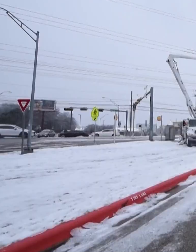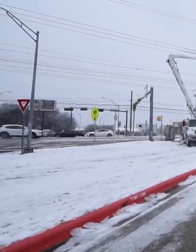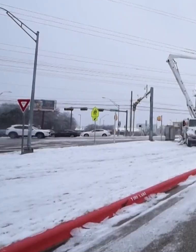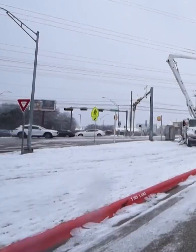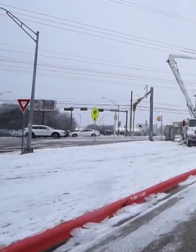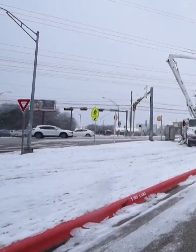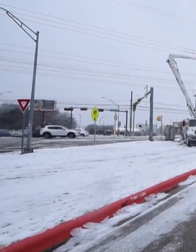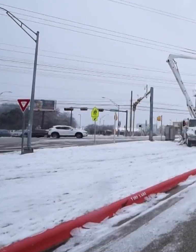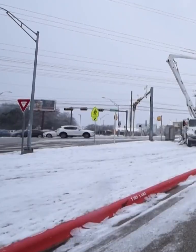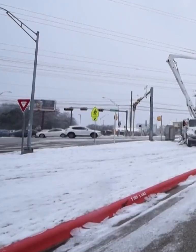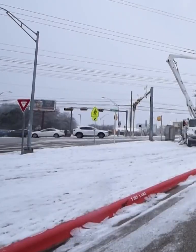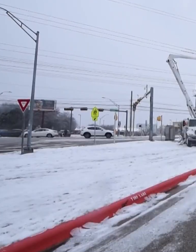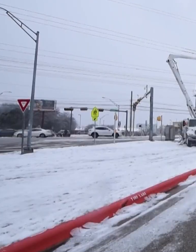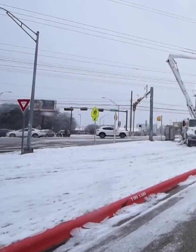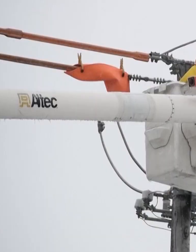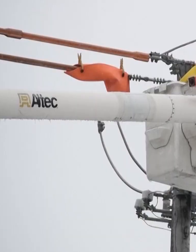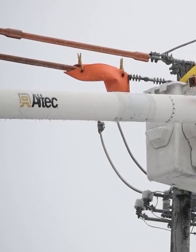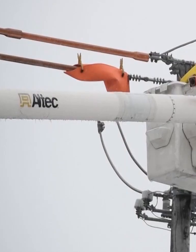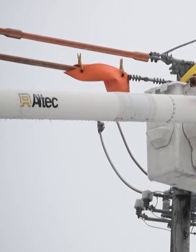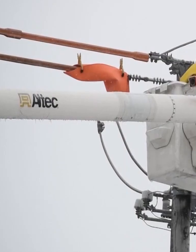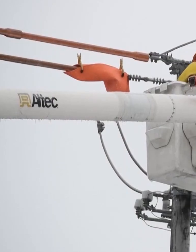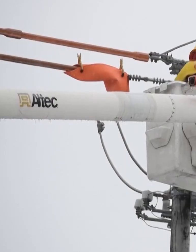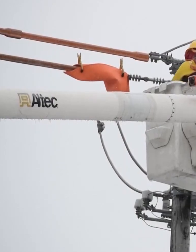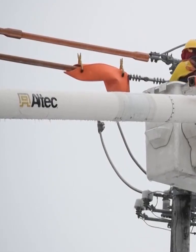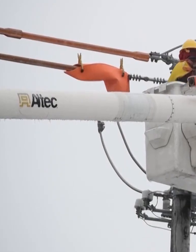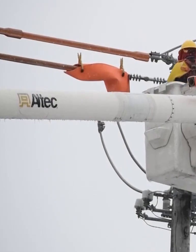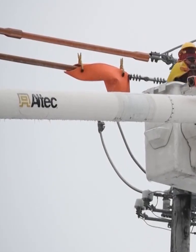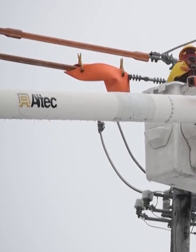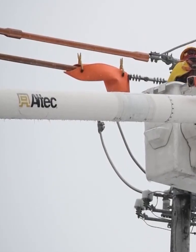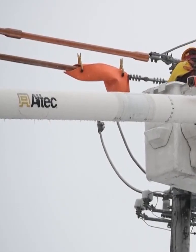And again, this winter could prove to have a repeat of freezing temperatures.